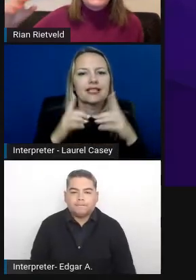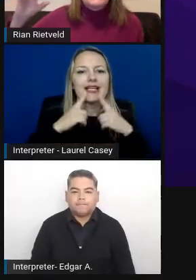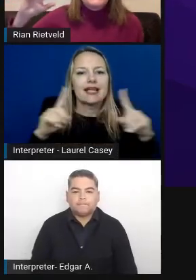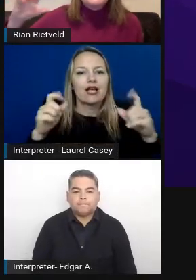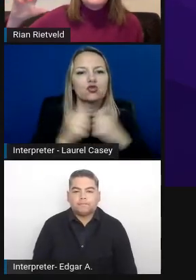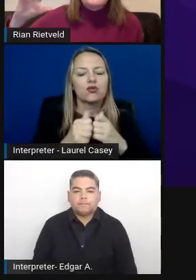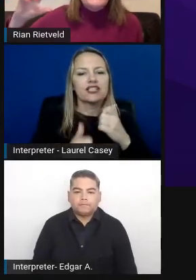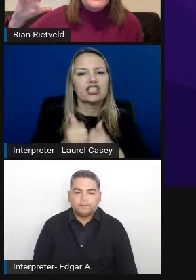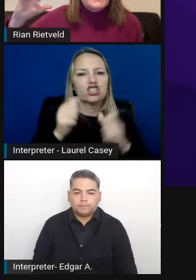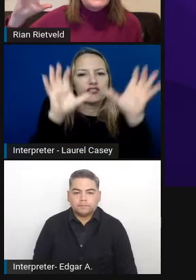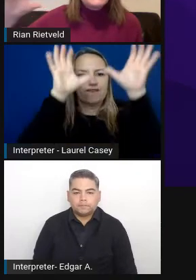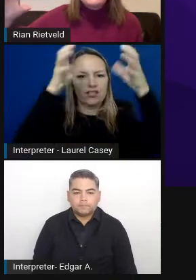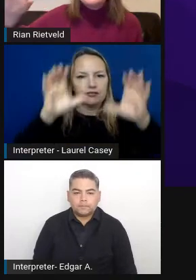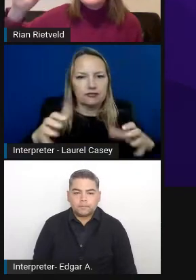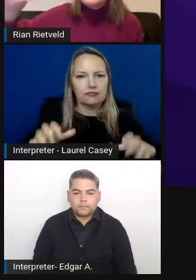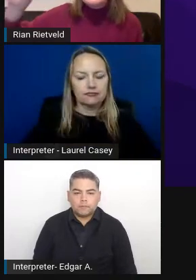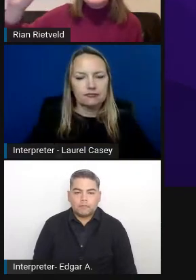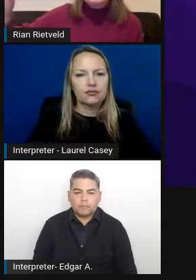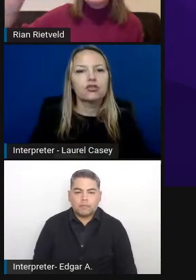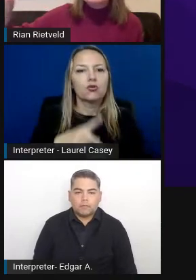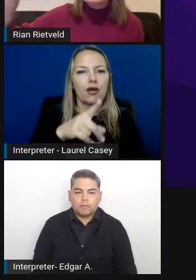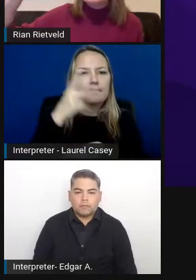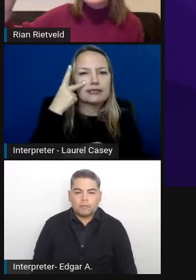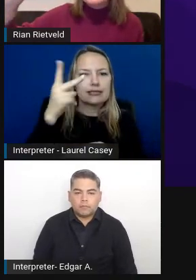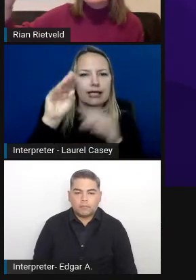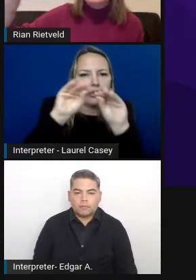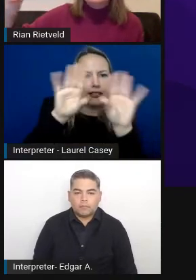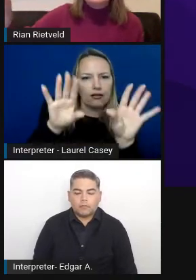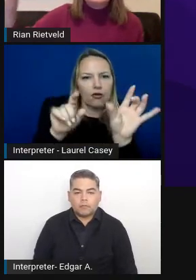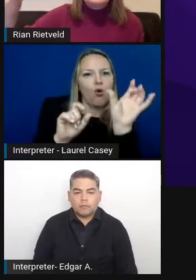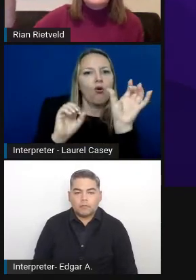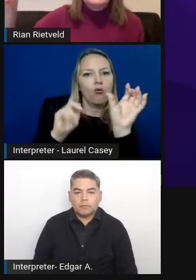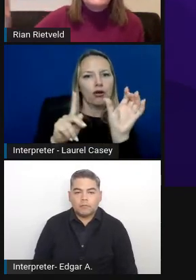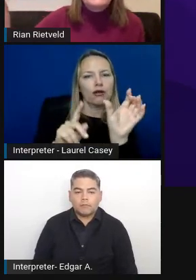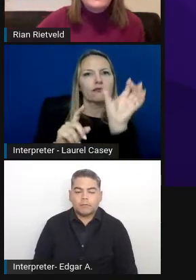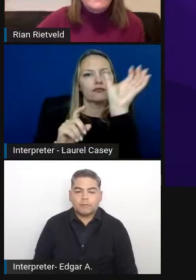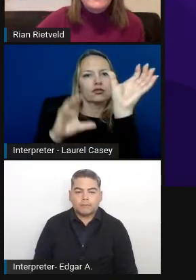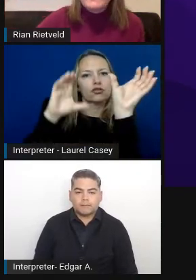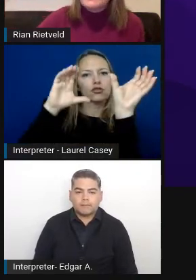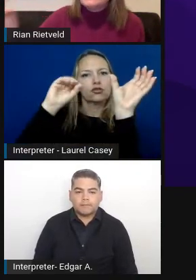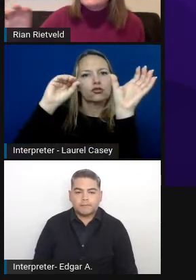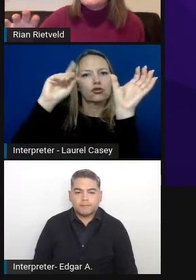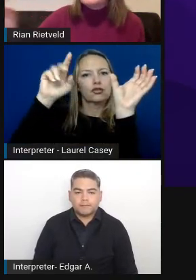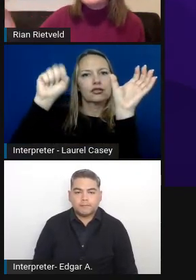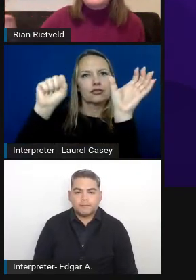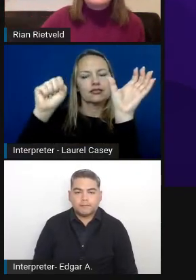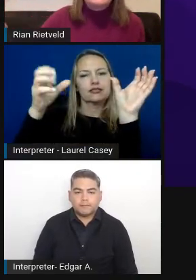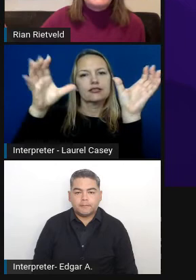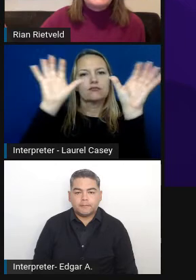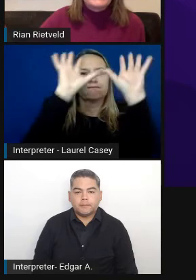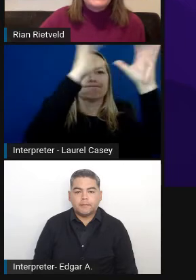When you can see, you can see clearly okay, how many cookies this all belongs together or a shipping address,